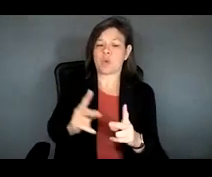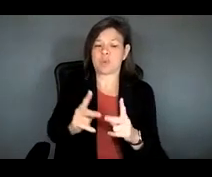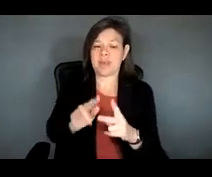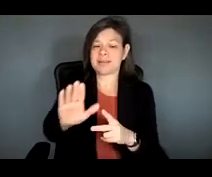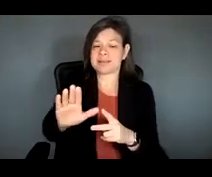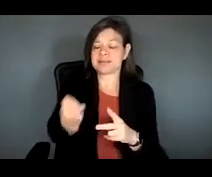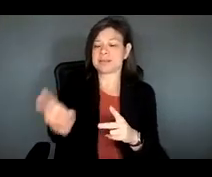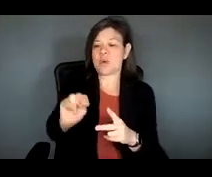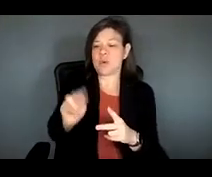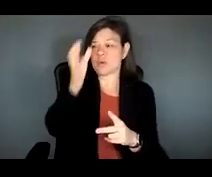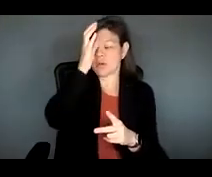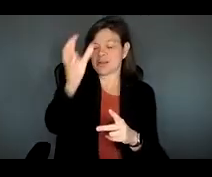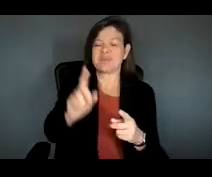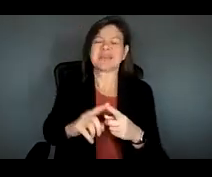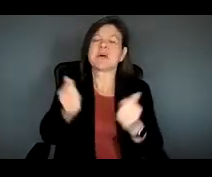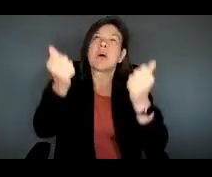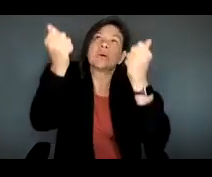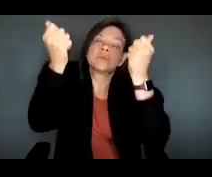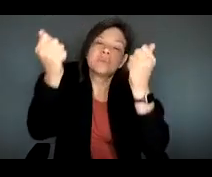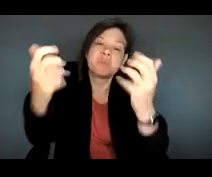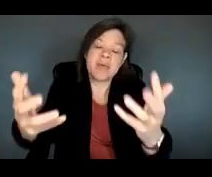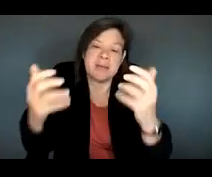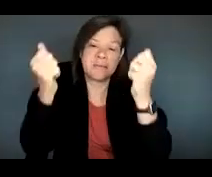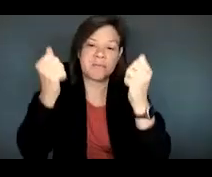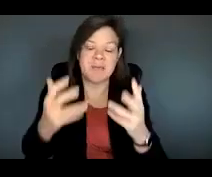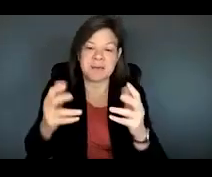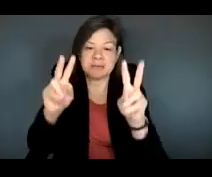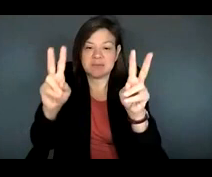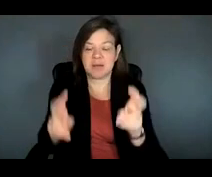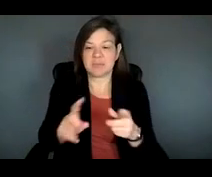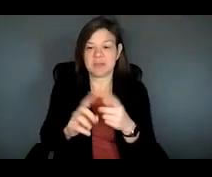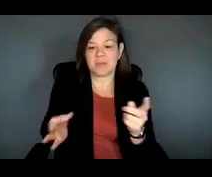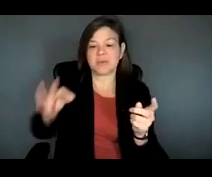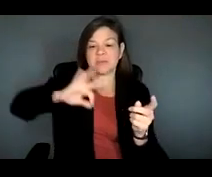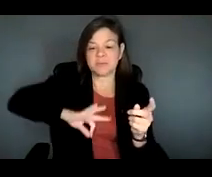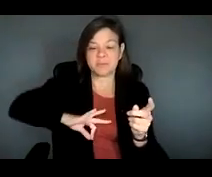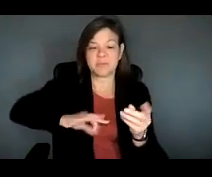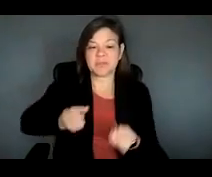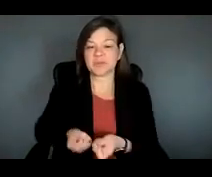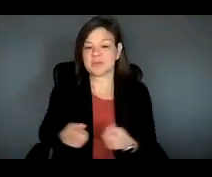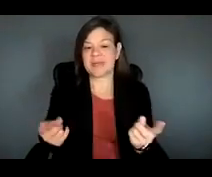There are a slew of topics that would be useful to spend fifteen minutes on.